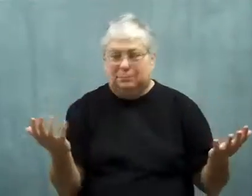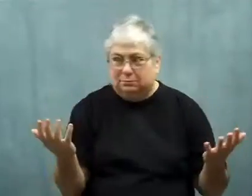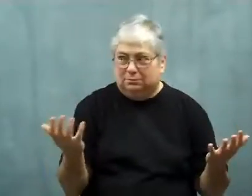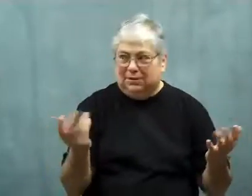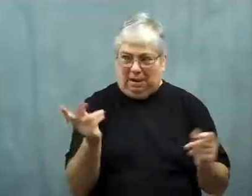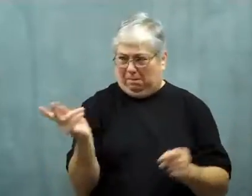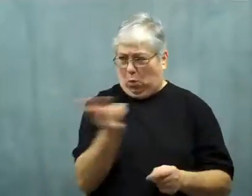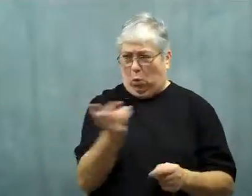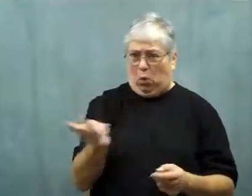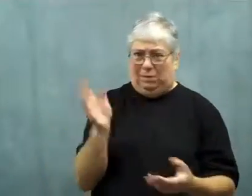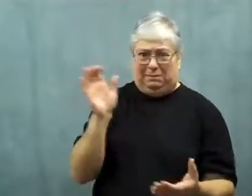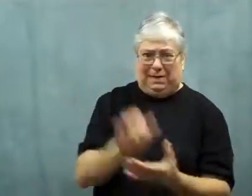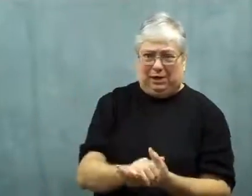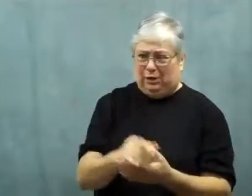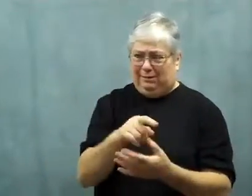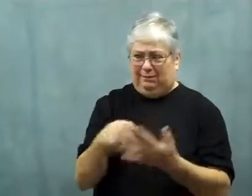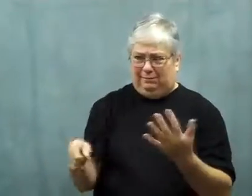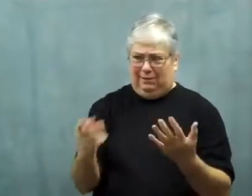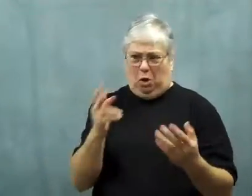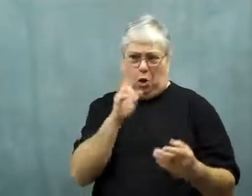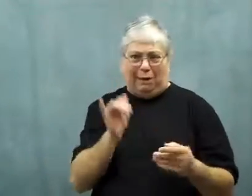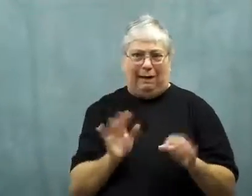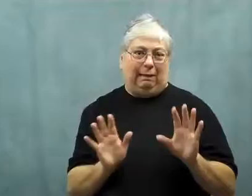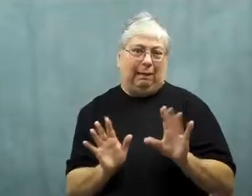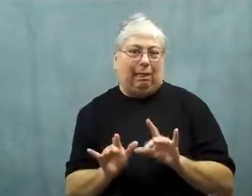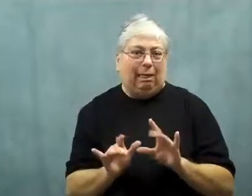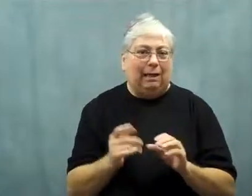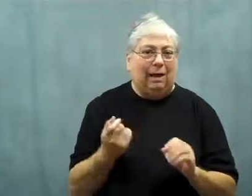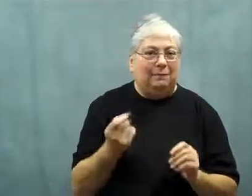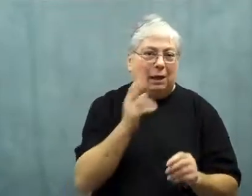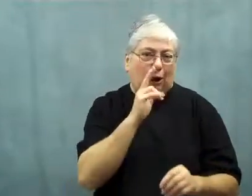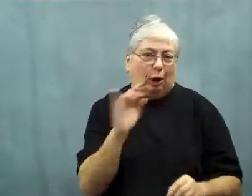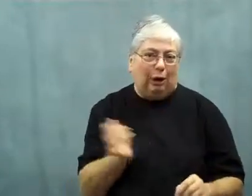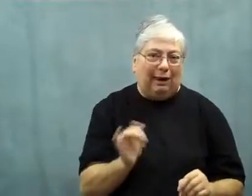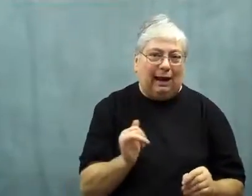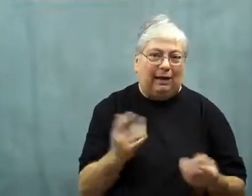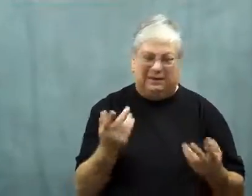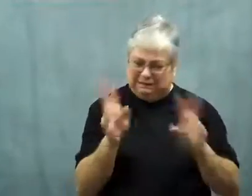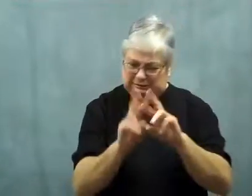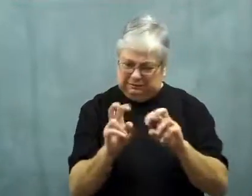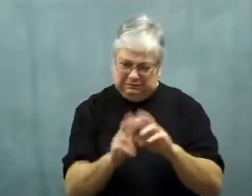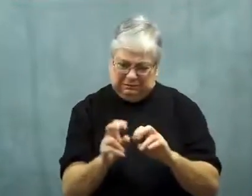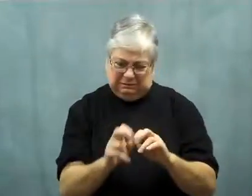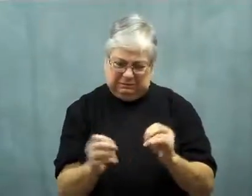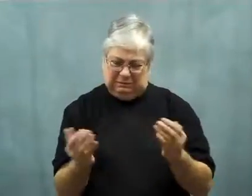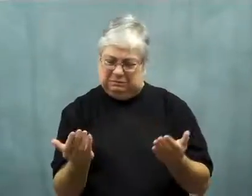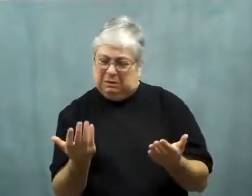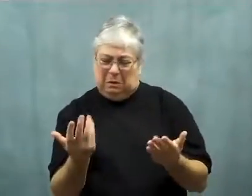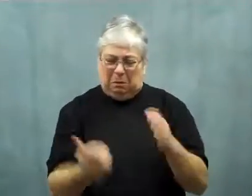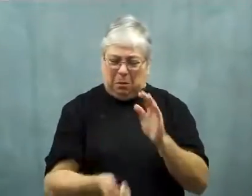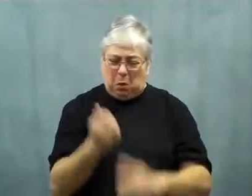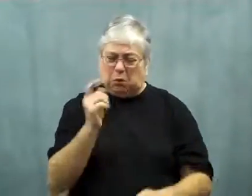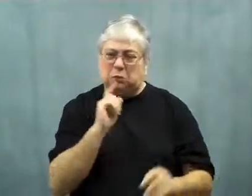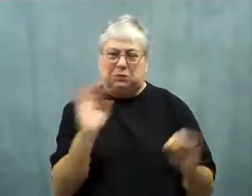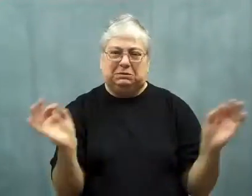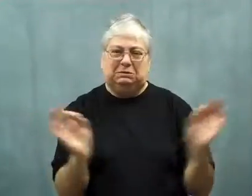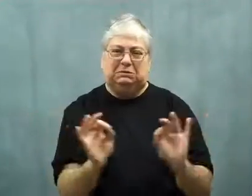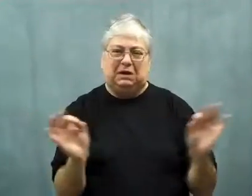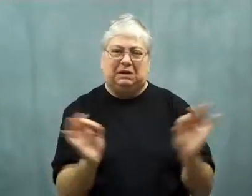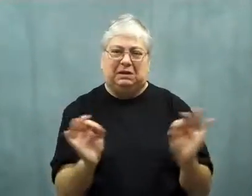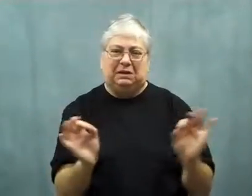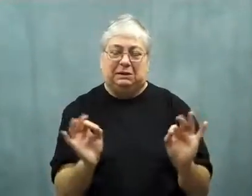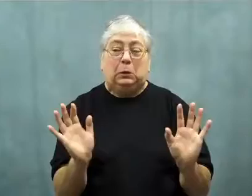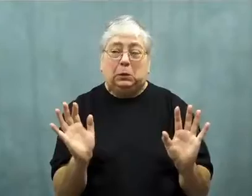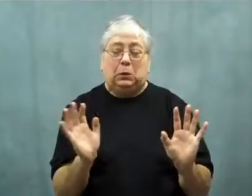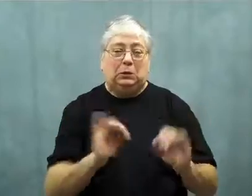Both are married, and the emails seemed a little flirtatious.